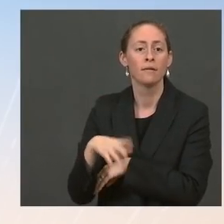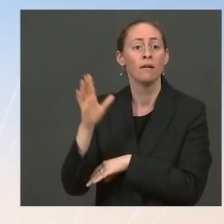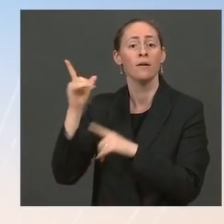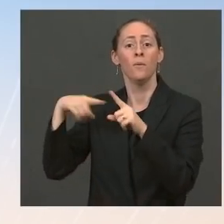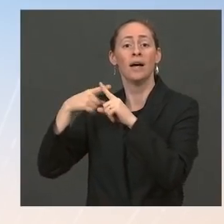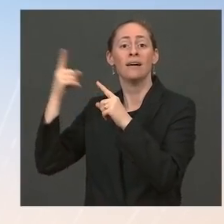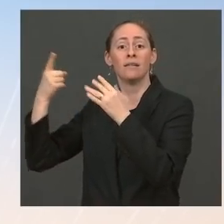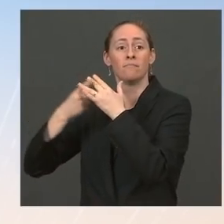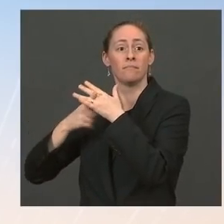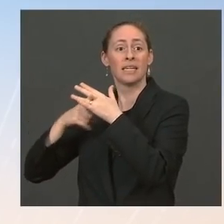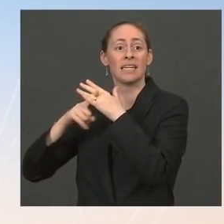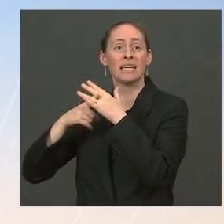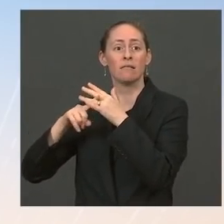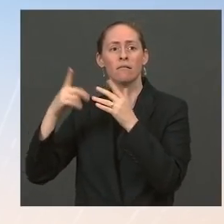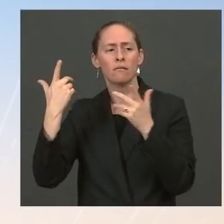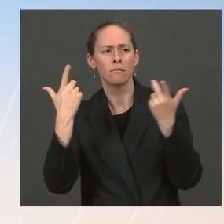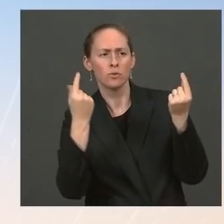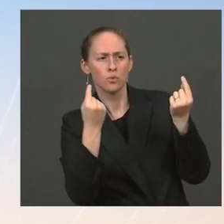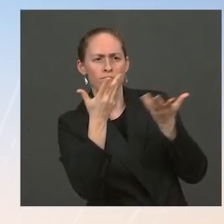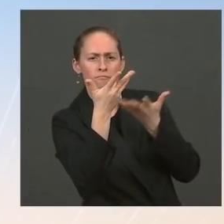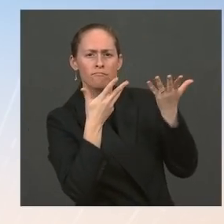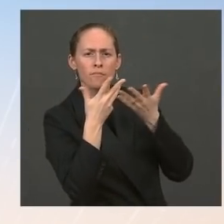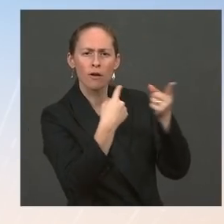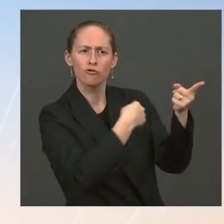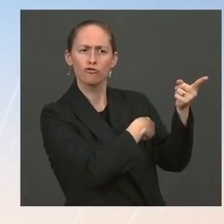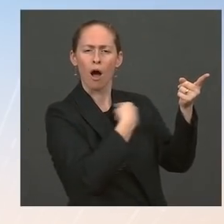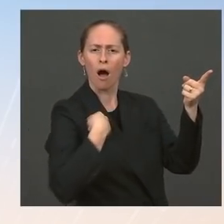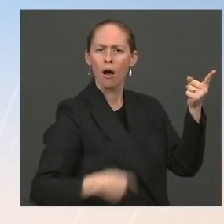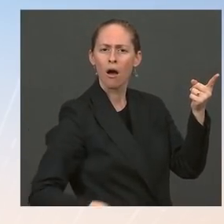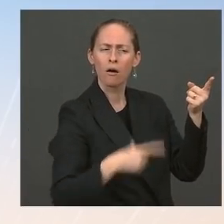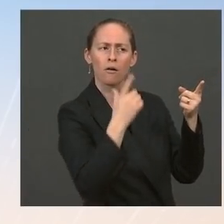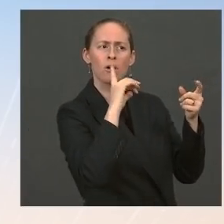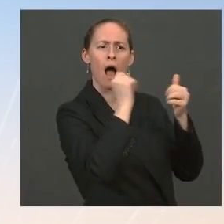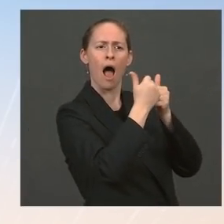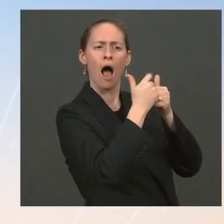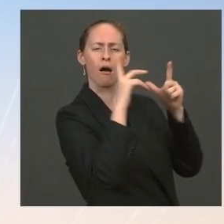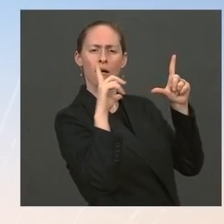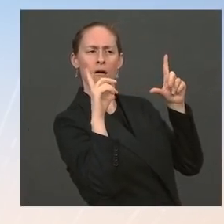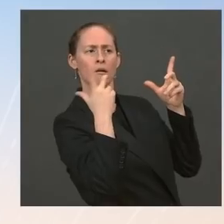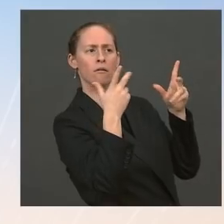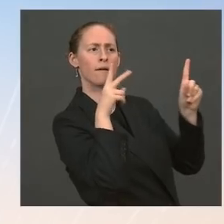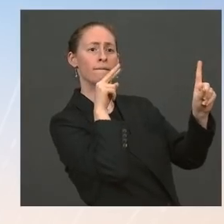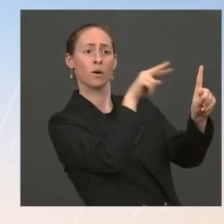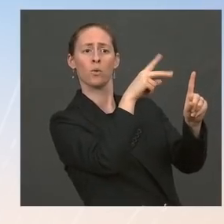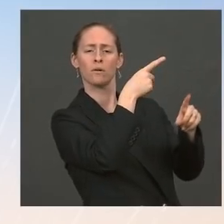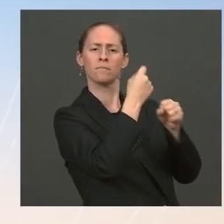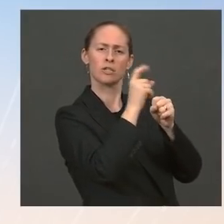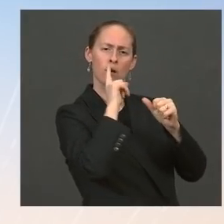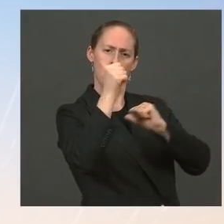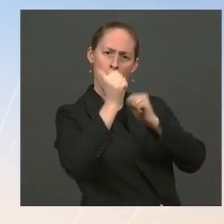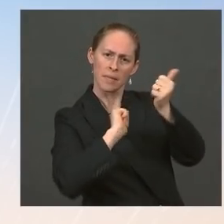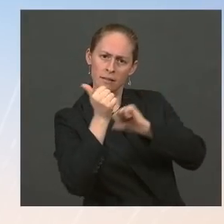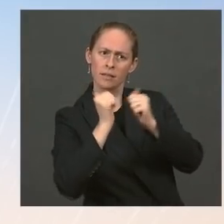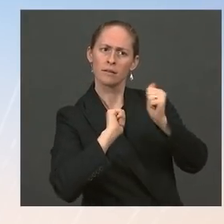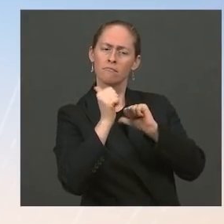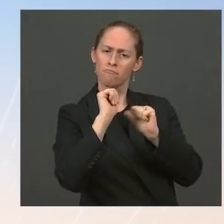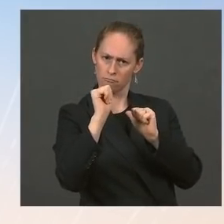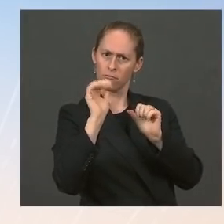that we see it through the prism of competition, not conflict. That is our objective. That the President is going to raise issues where he has concern,